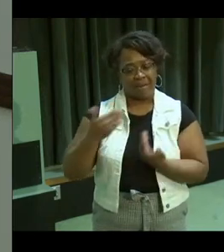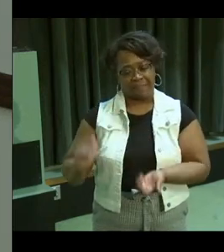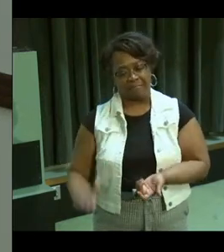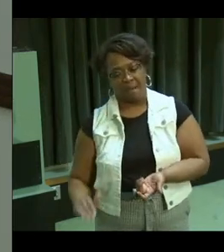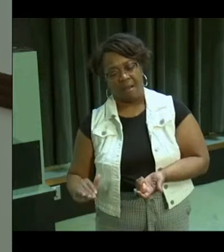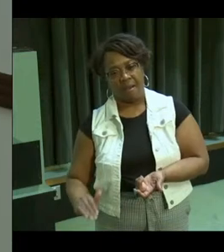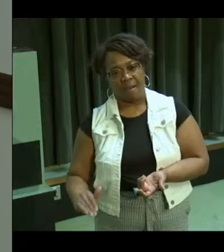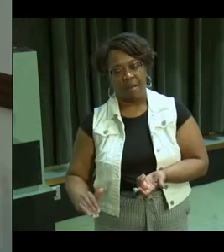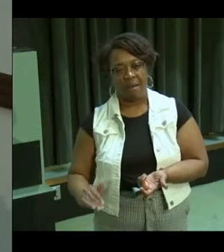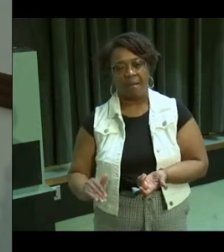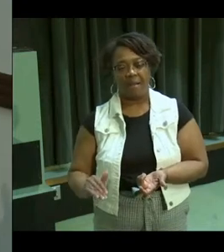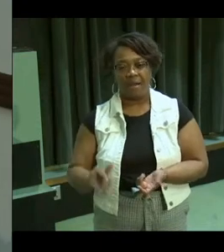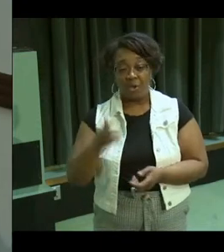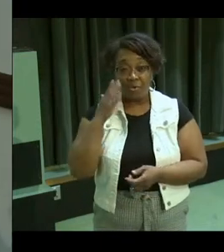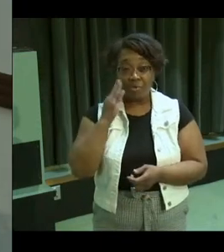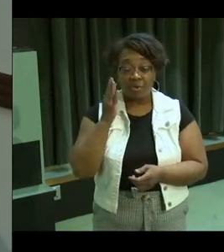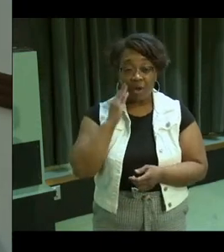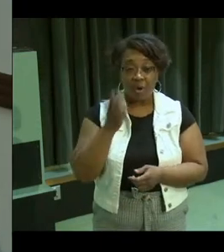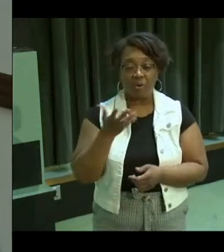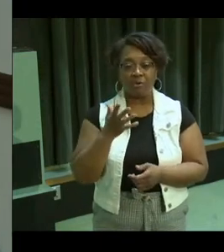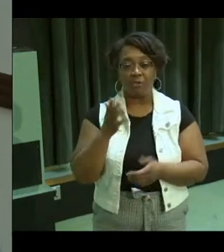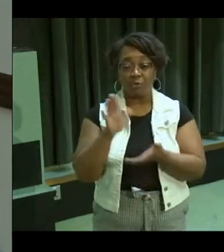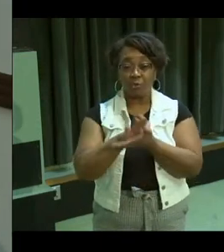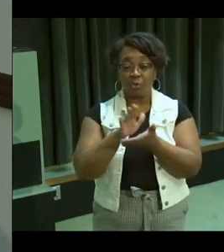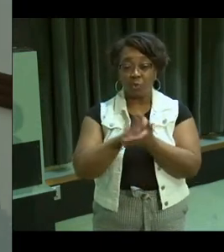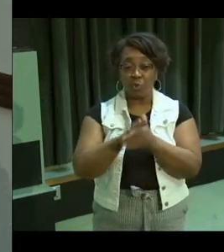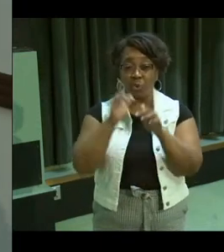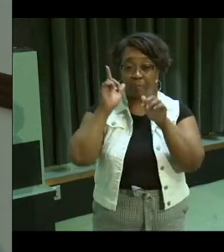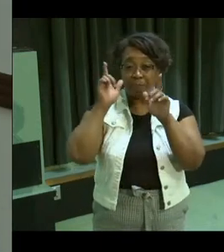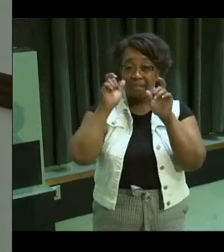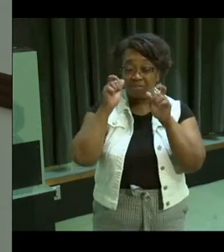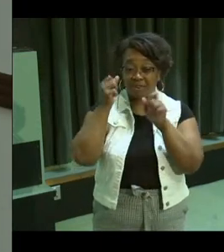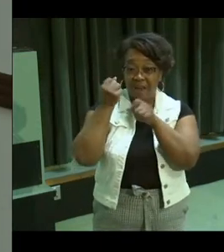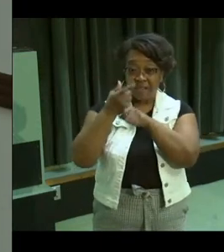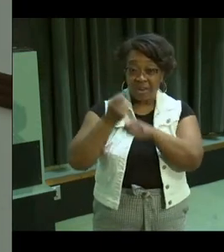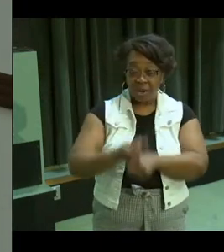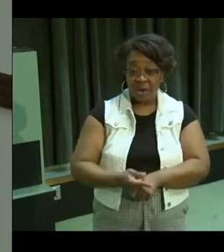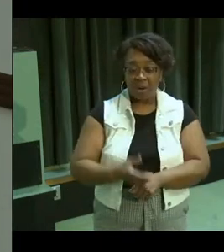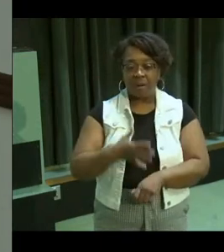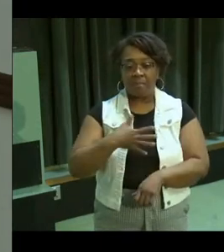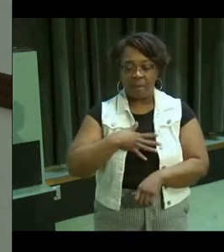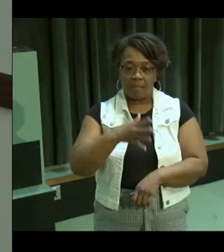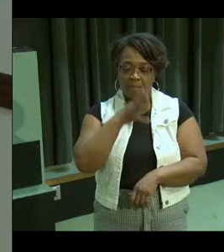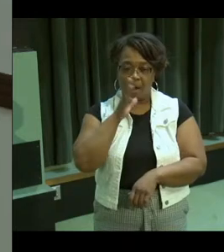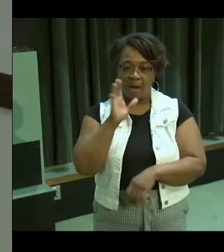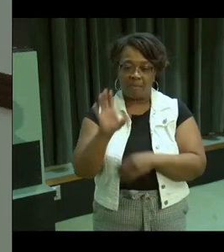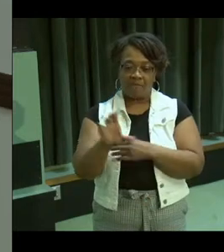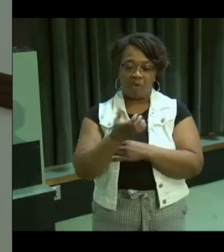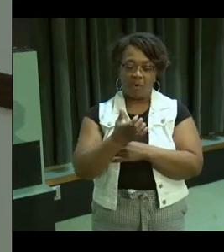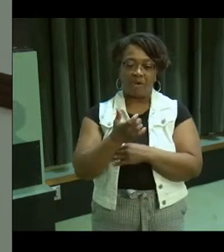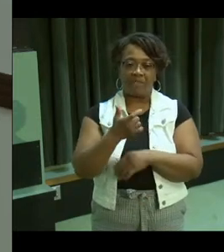little, she used to make us wear, you know, when you would